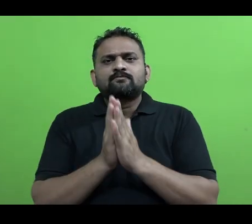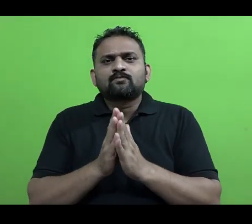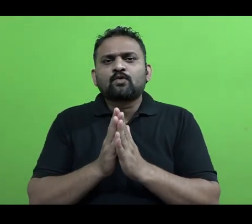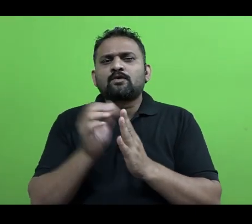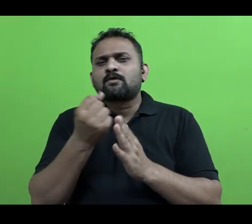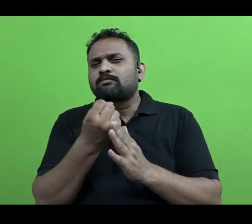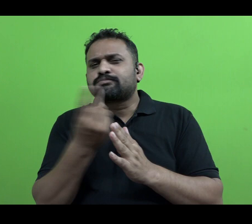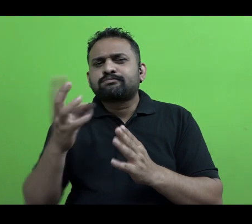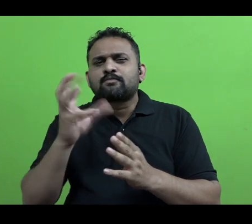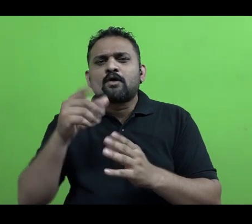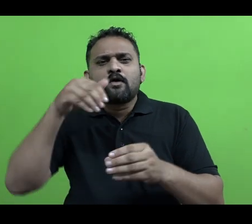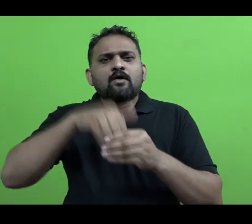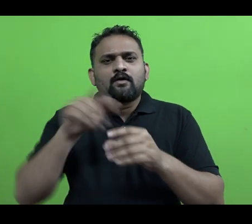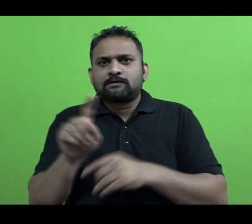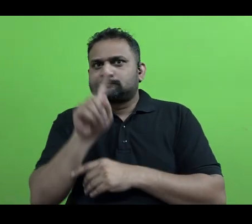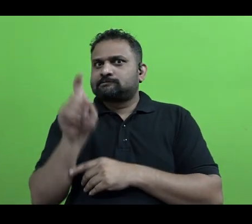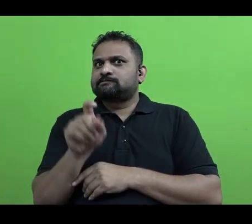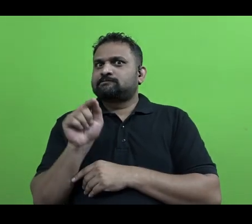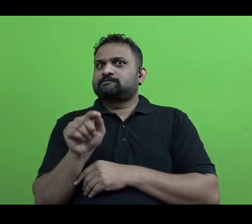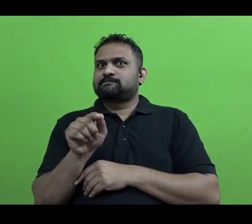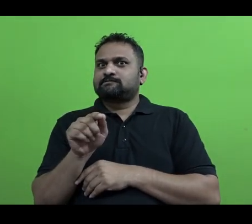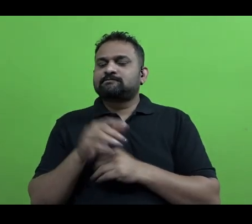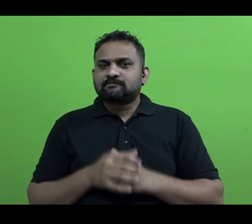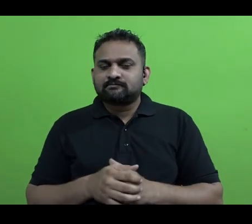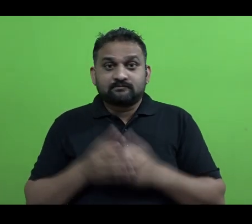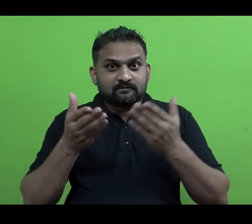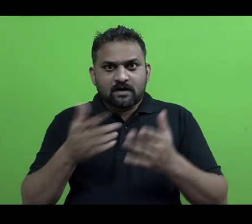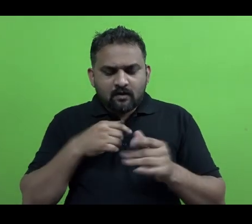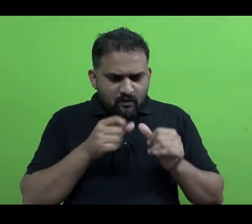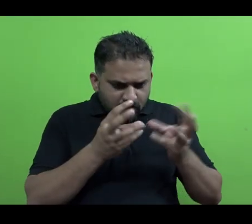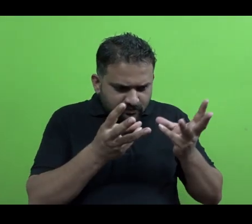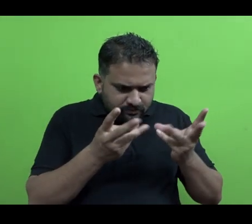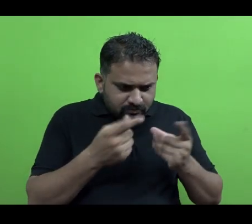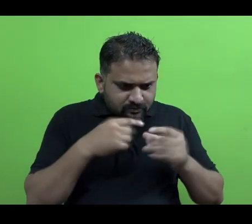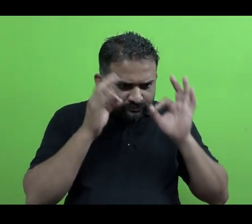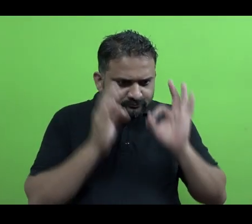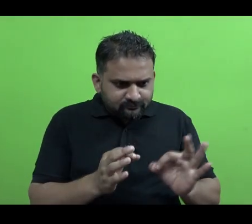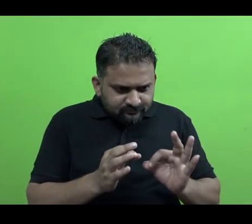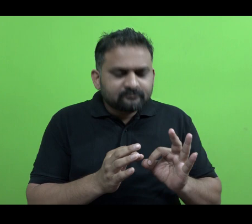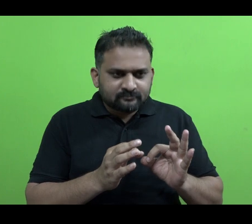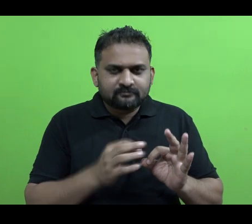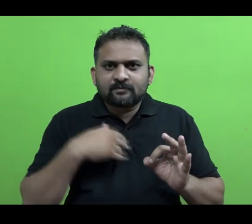Total balls in the bag was a question mark. Now that we've done our calculations,